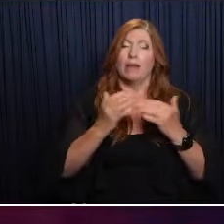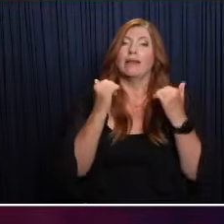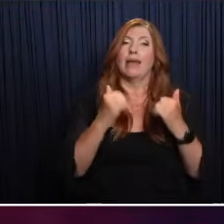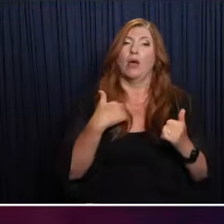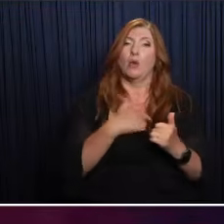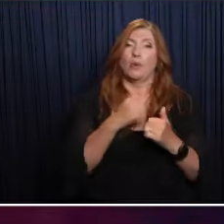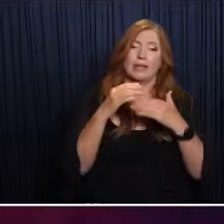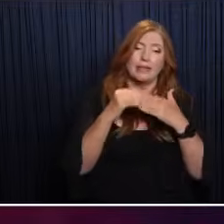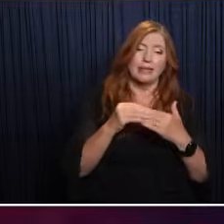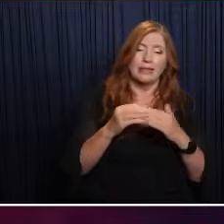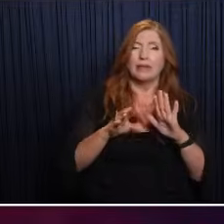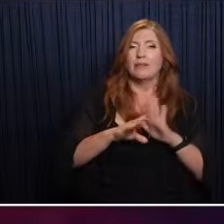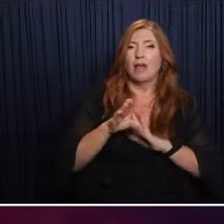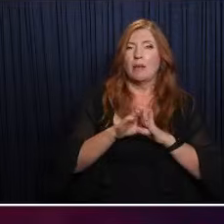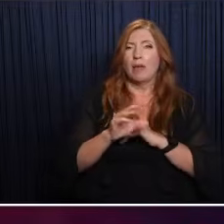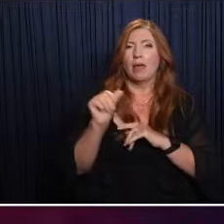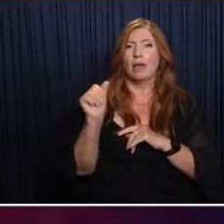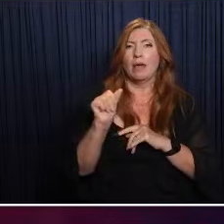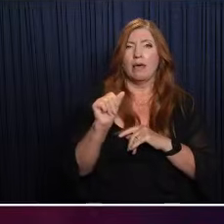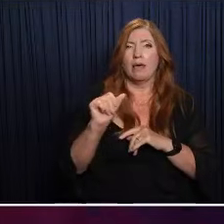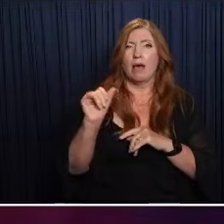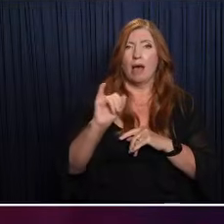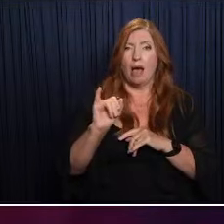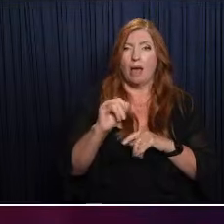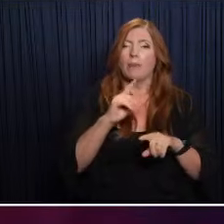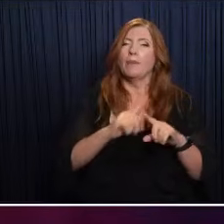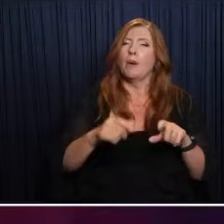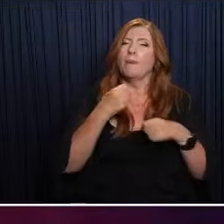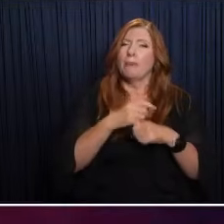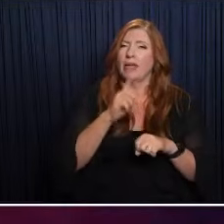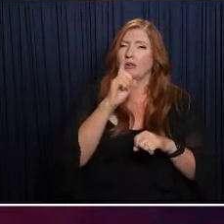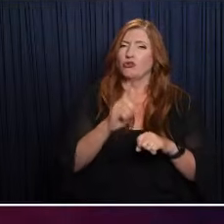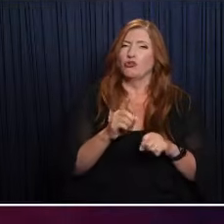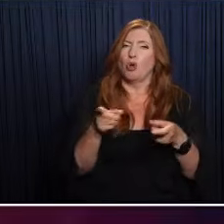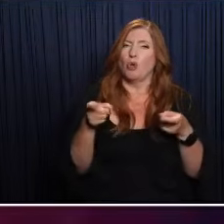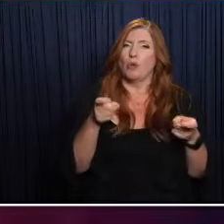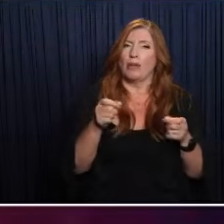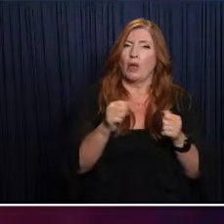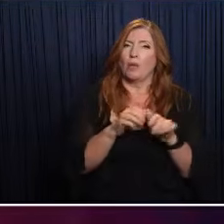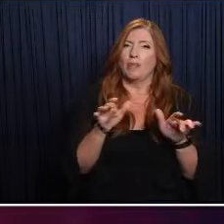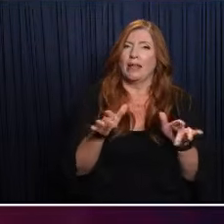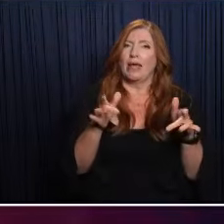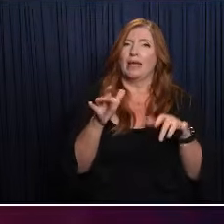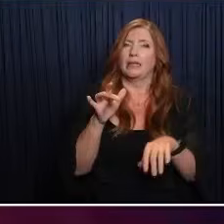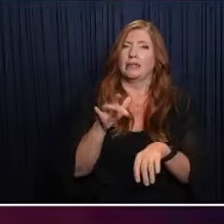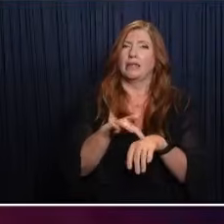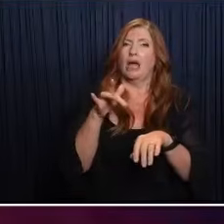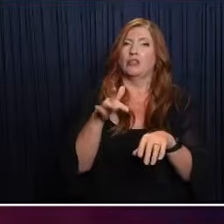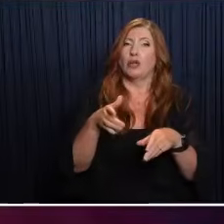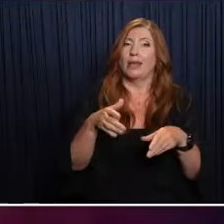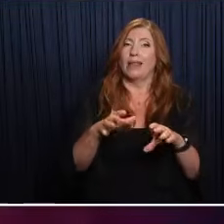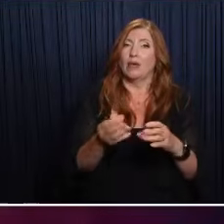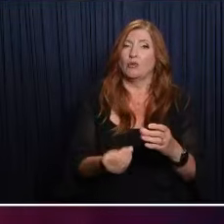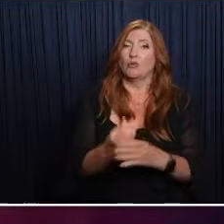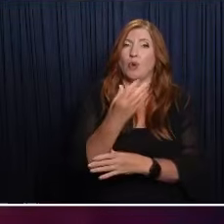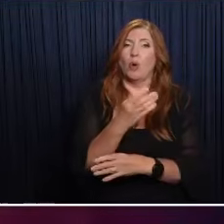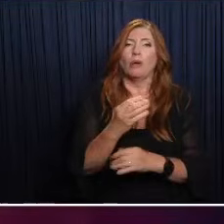TELECOMMUNICATIONS DEVELOPMENT FOR THE WORLD, THE DEVELOPMENT OF THE INTERNET AND NOW WE ARE LEADING THE DEVELOPMENT OF AI.